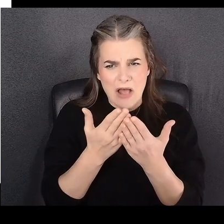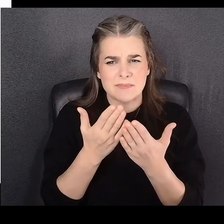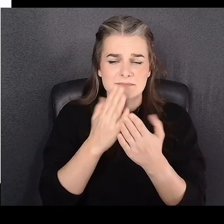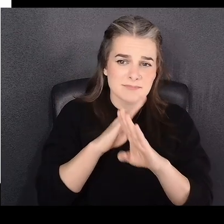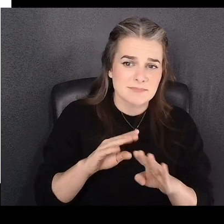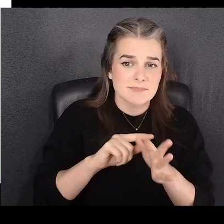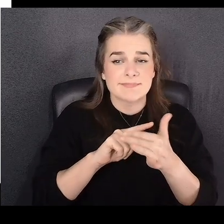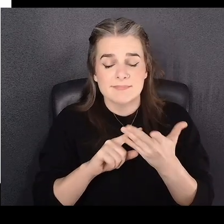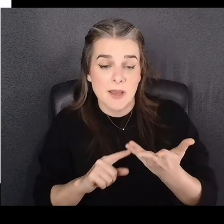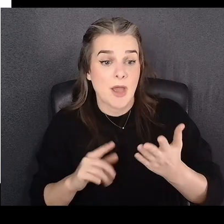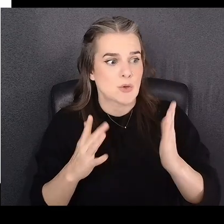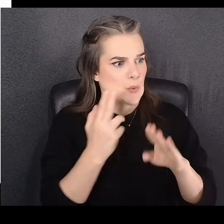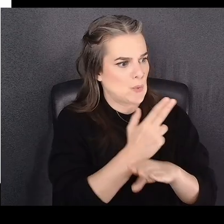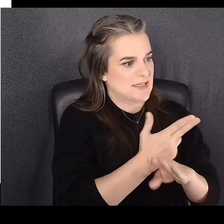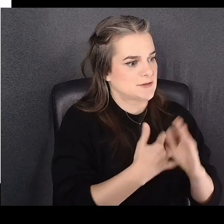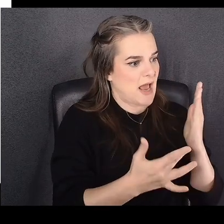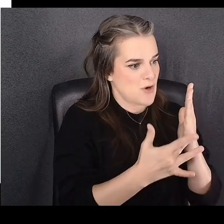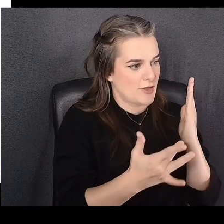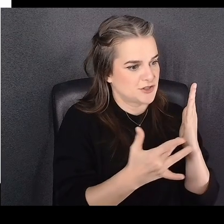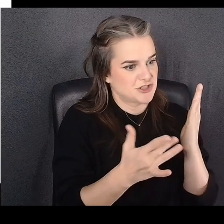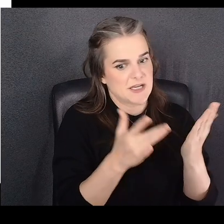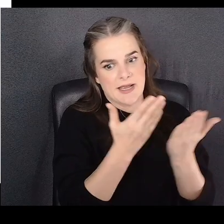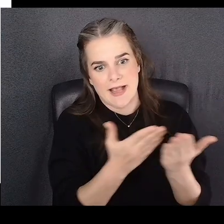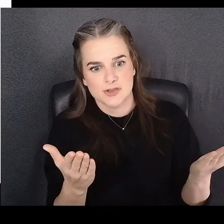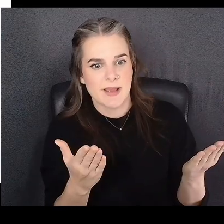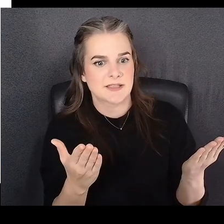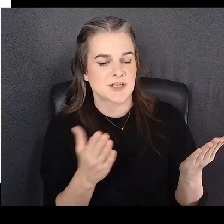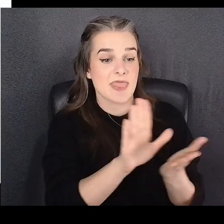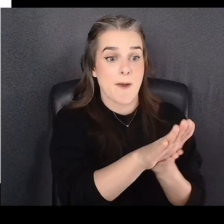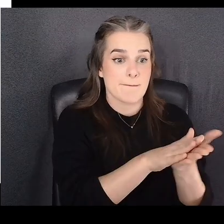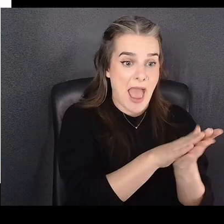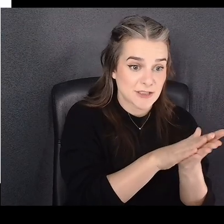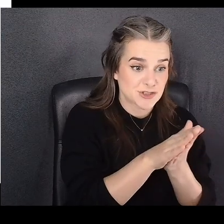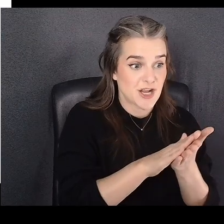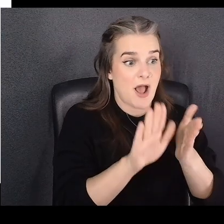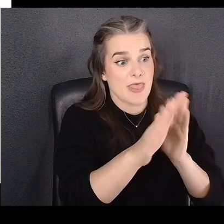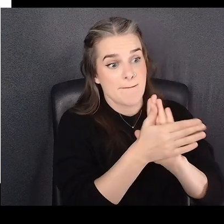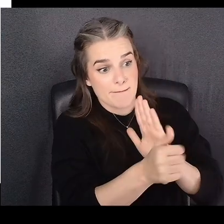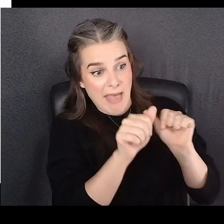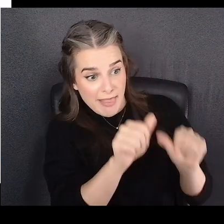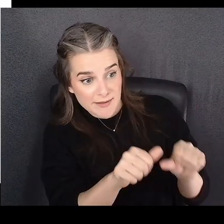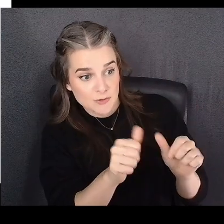and their passion or ability to help with pain relief